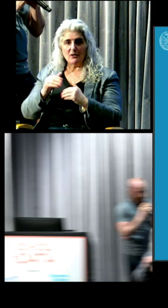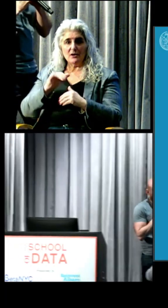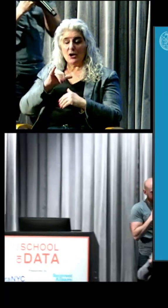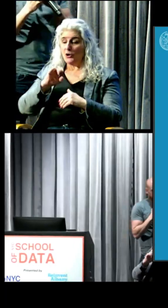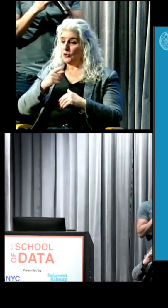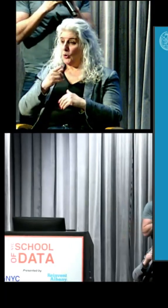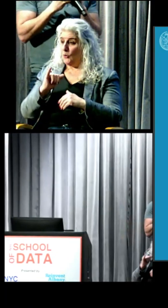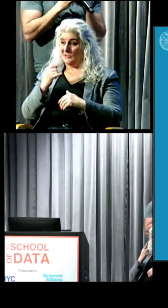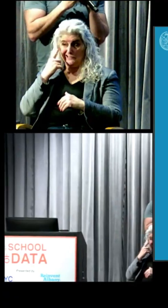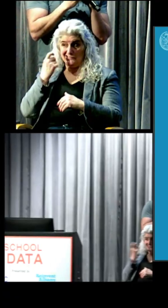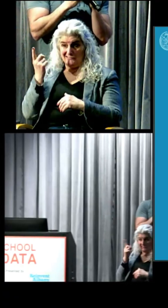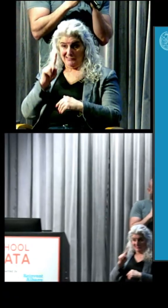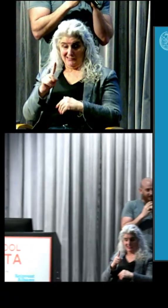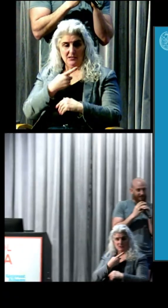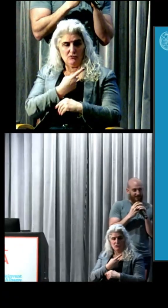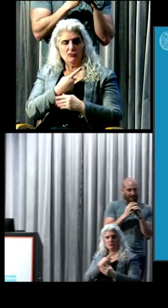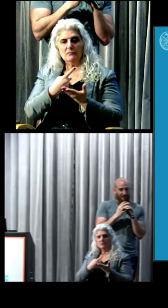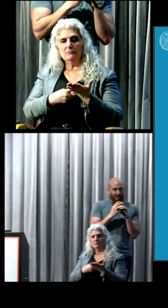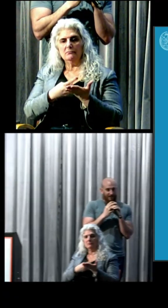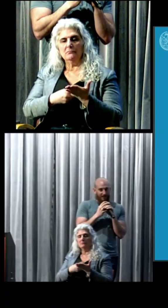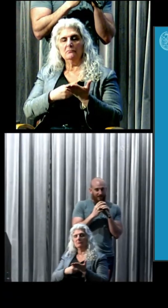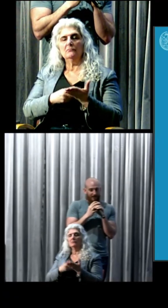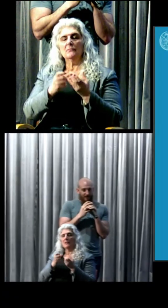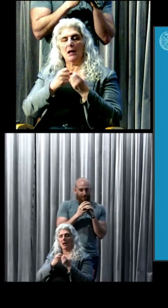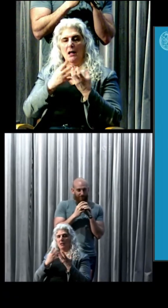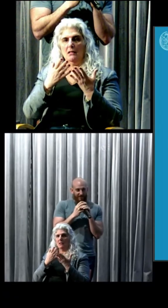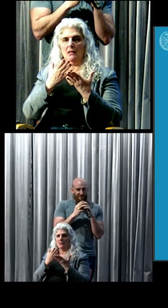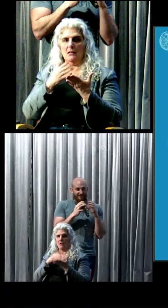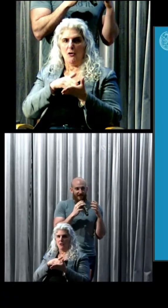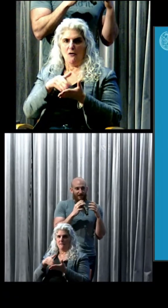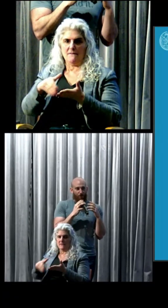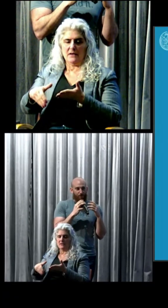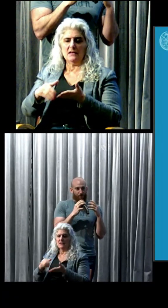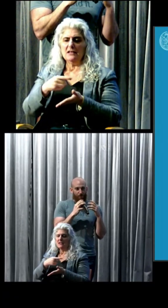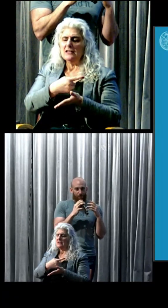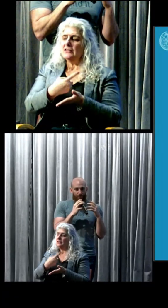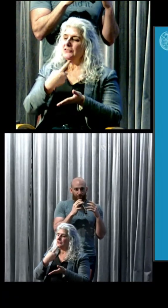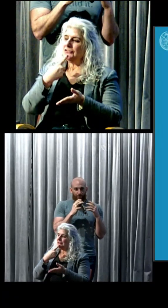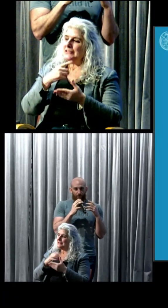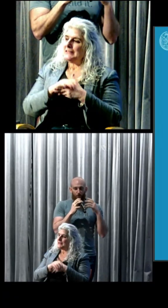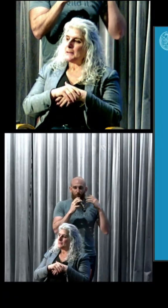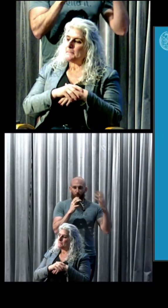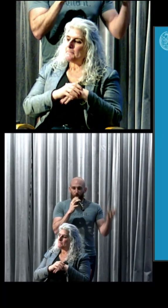We can see that certain types of buildings, like large commercial buildings, have a much higher